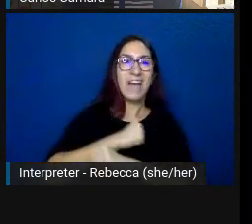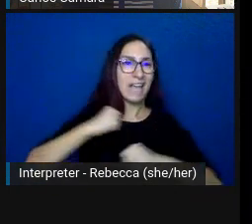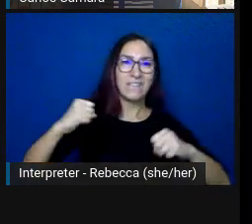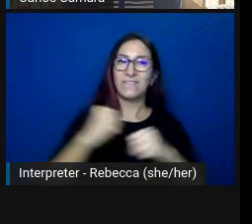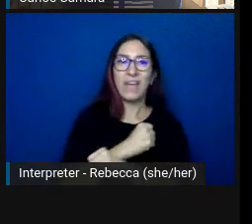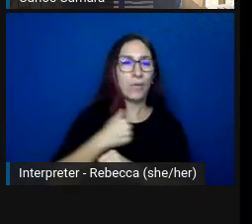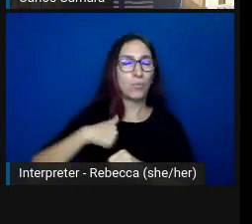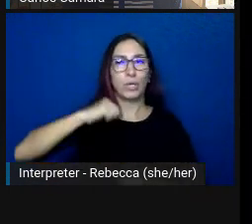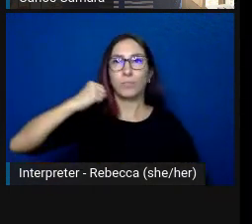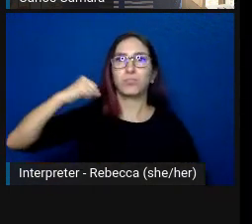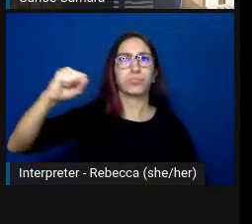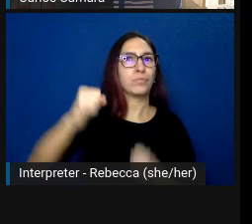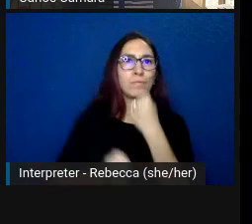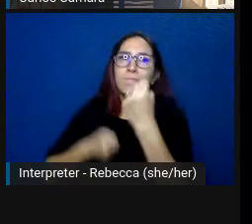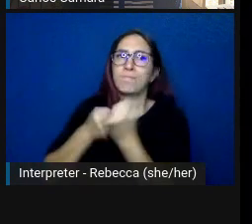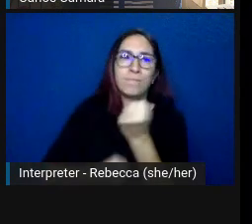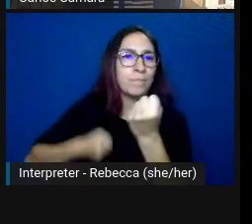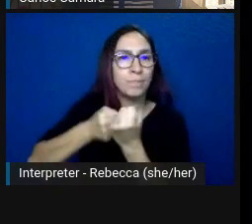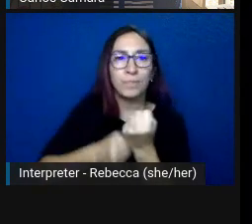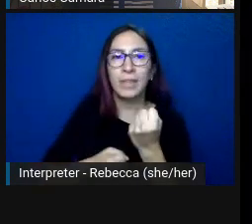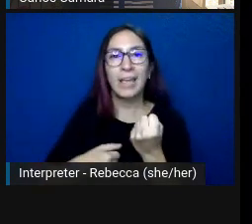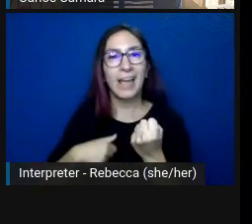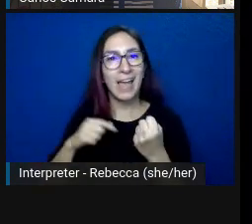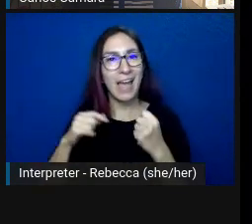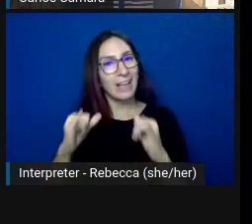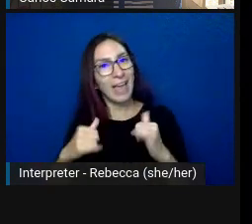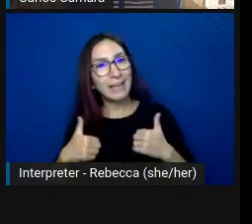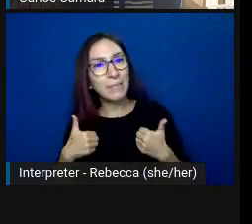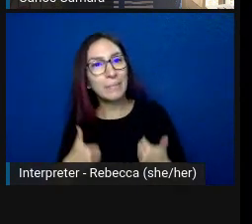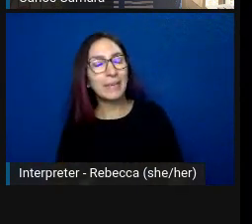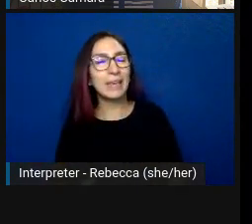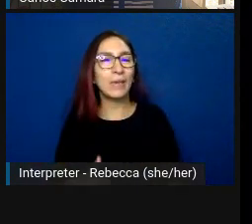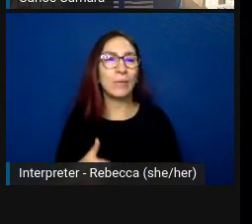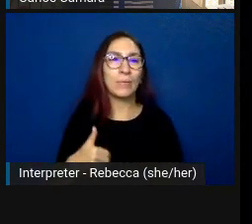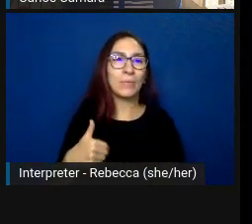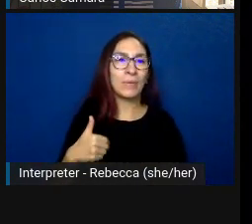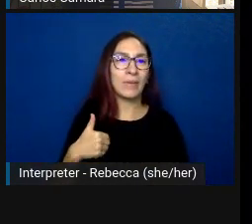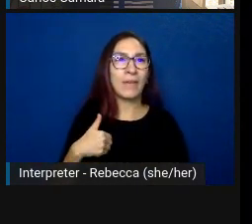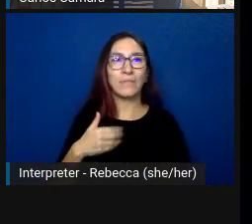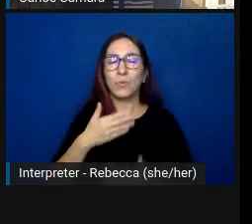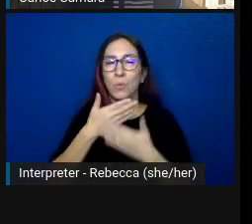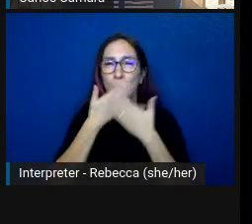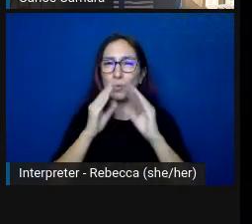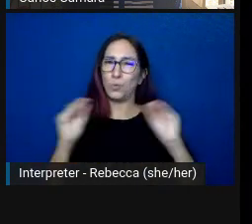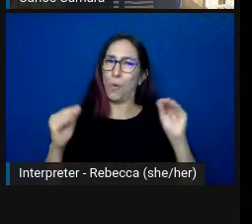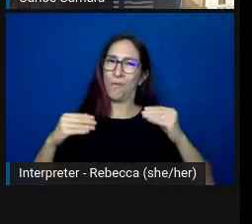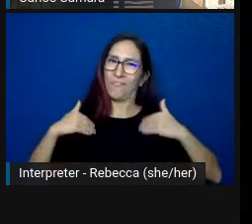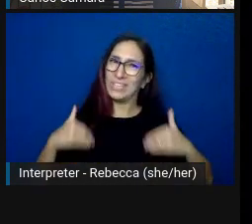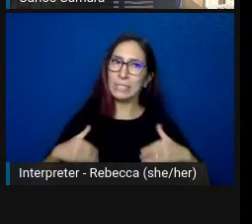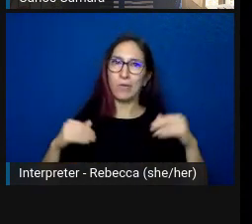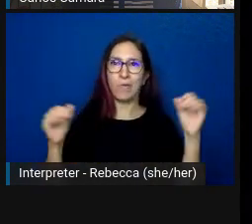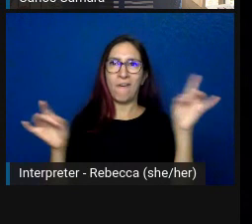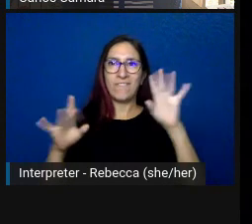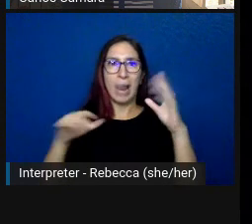Luckily, we have not physical violence yet.